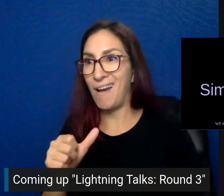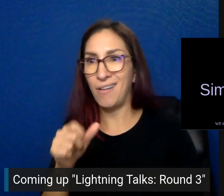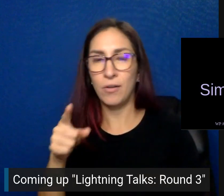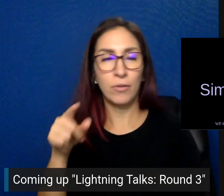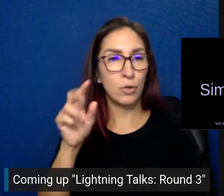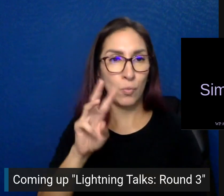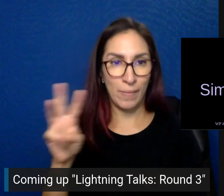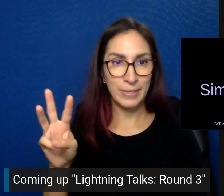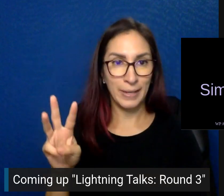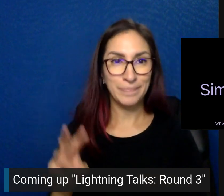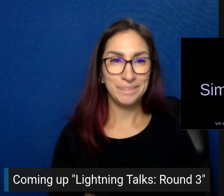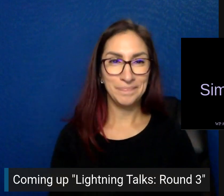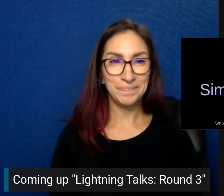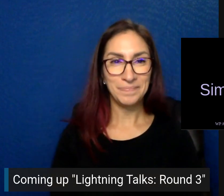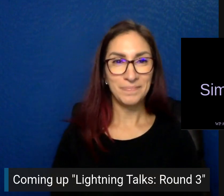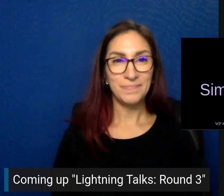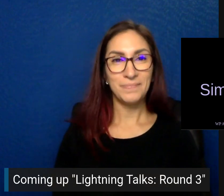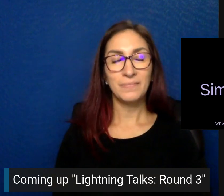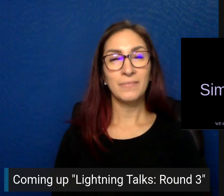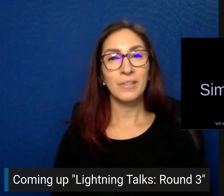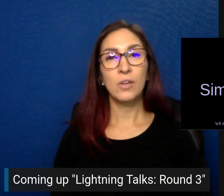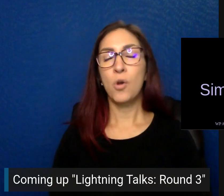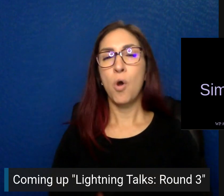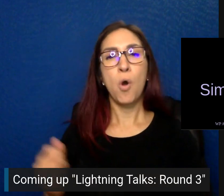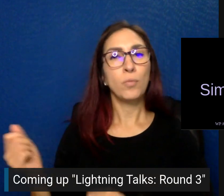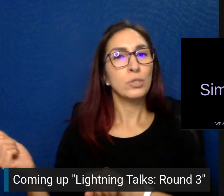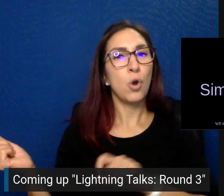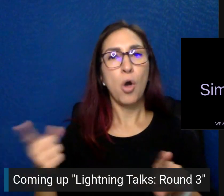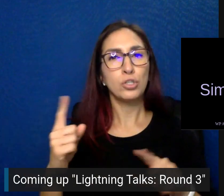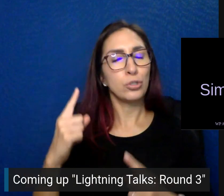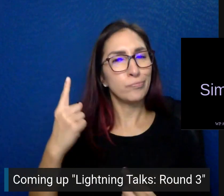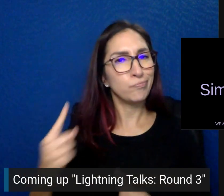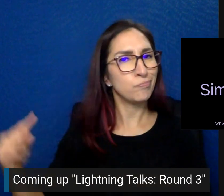Something we should all consider is what language is on the website.